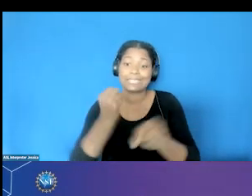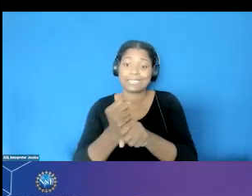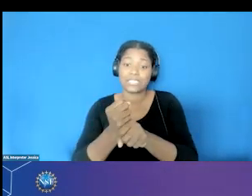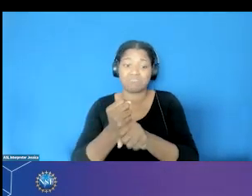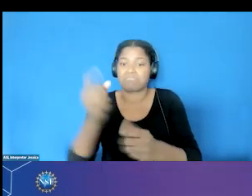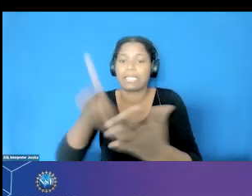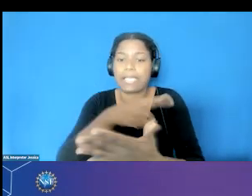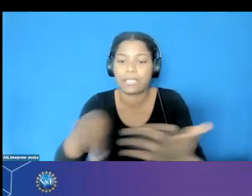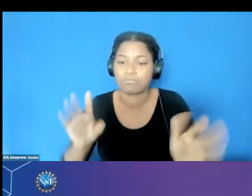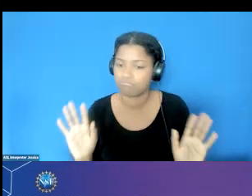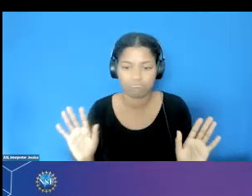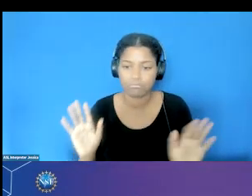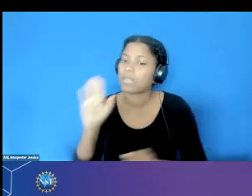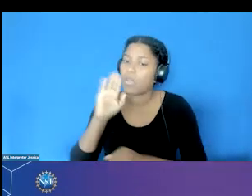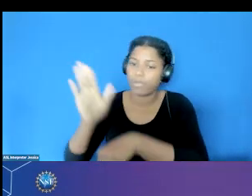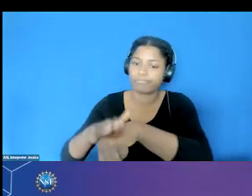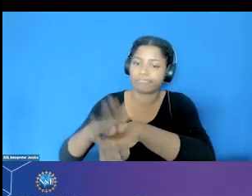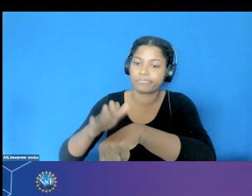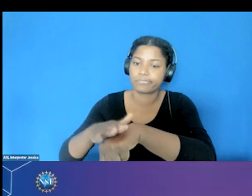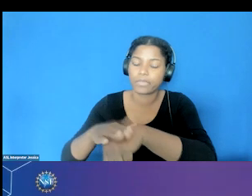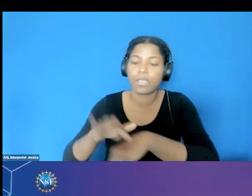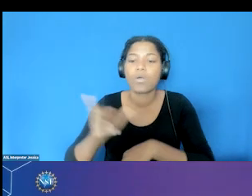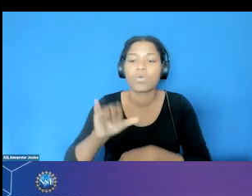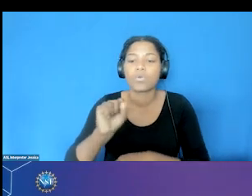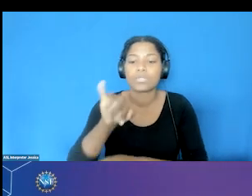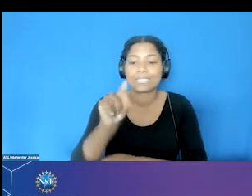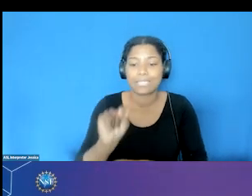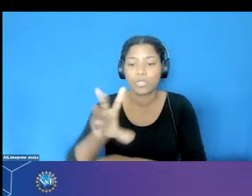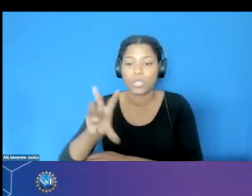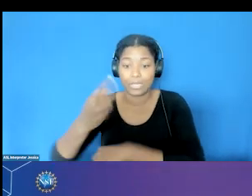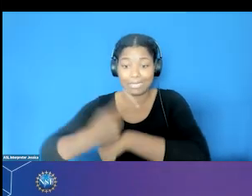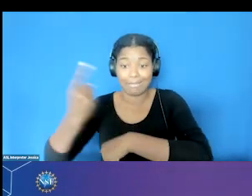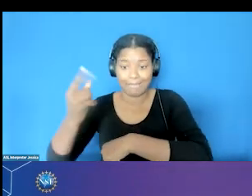And again, I mentioned that September 30 date, that is the end of the NSF fiscal year.